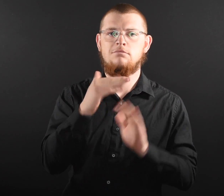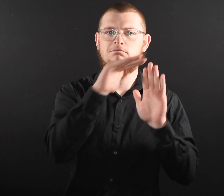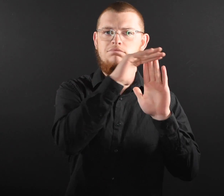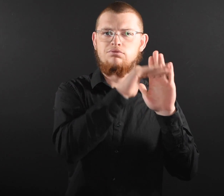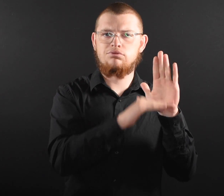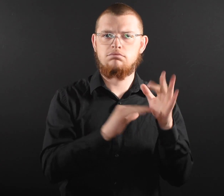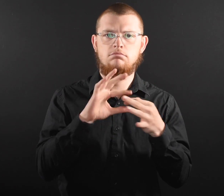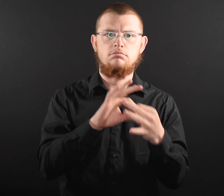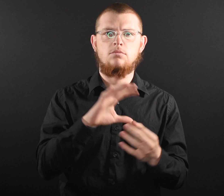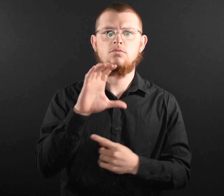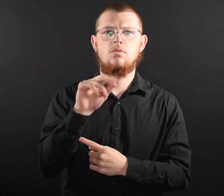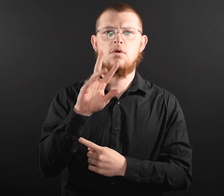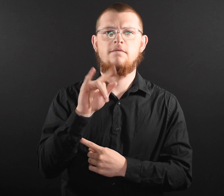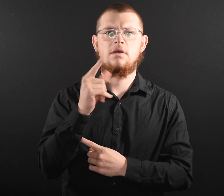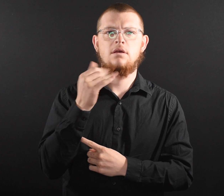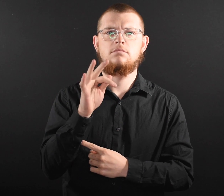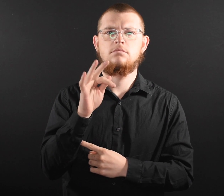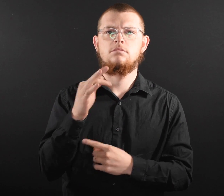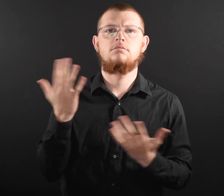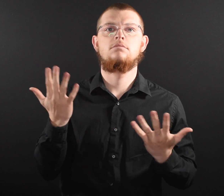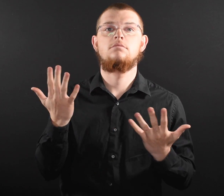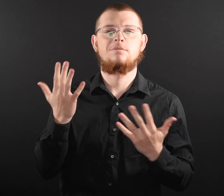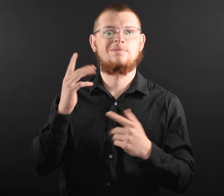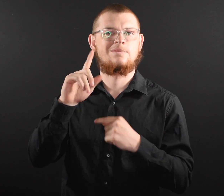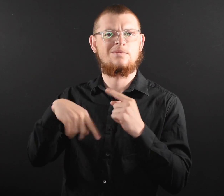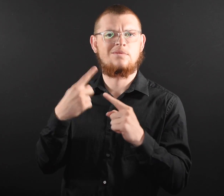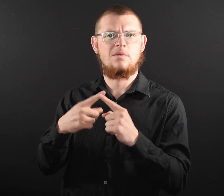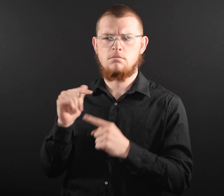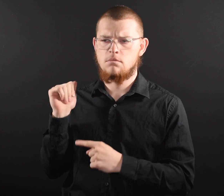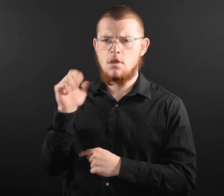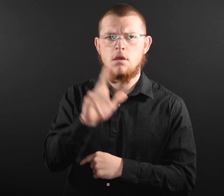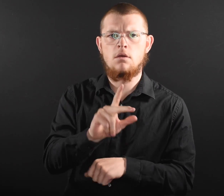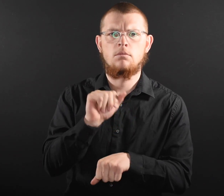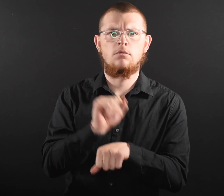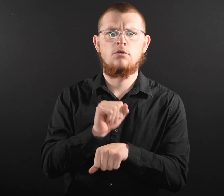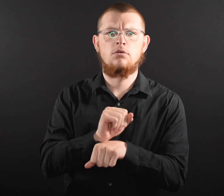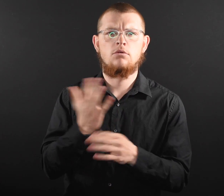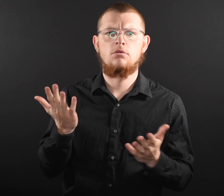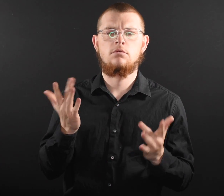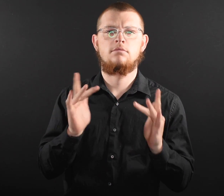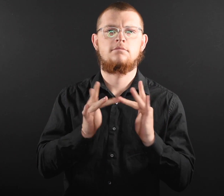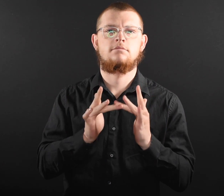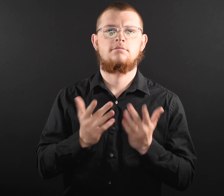follow MDH’s guidelines for COVID-19: When to Return to Work .